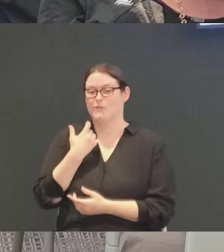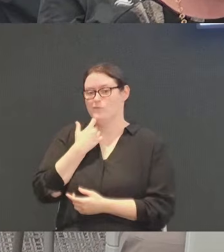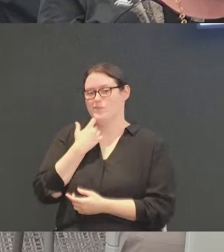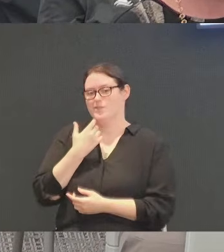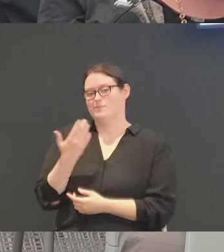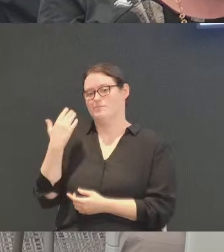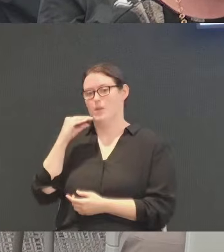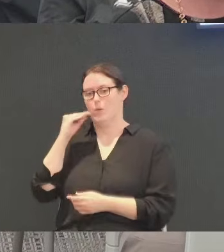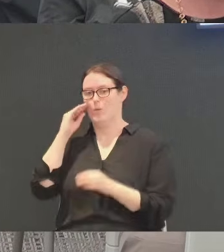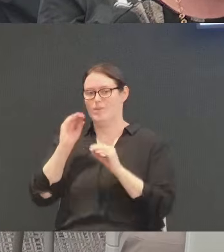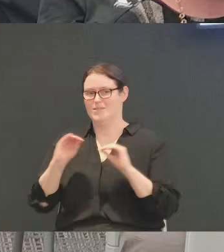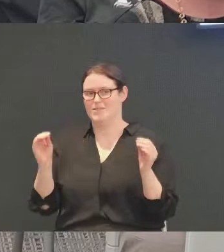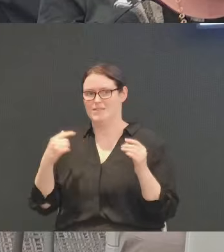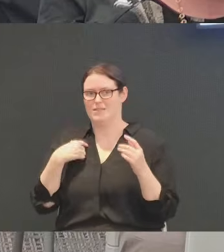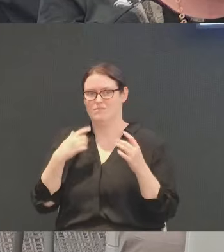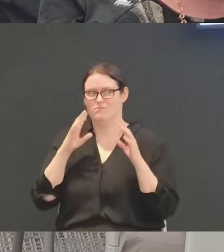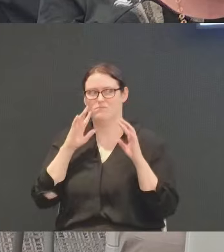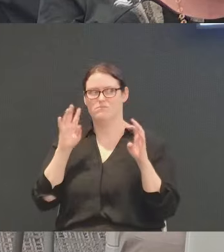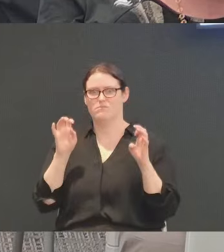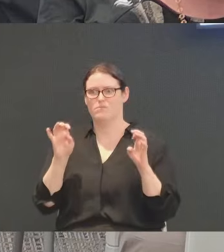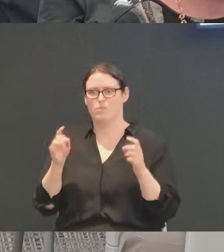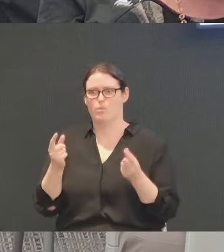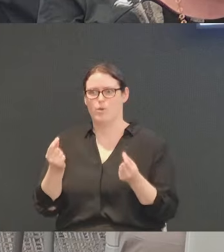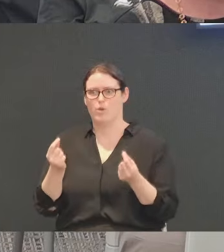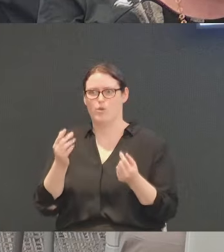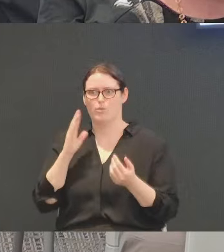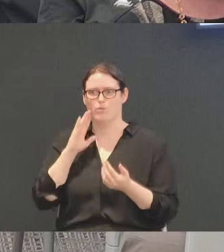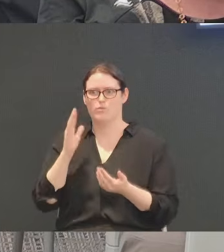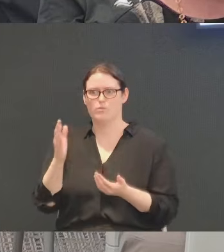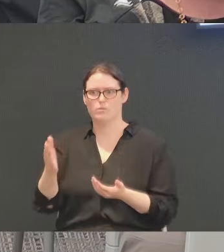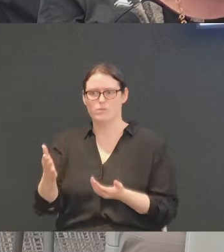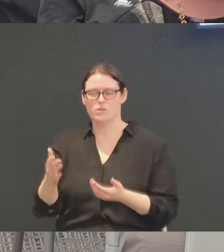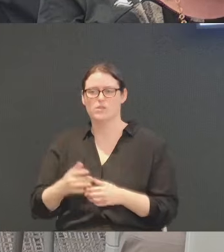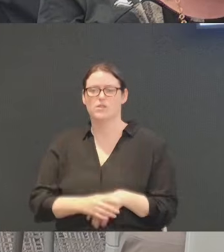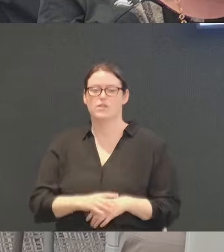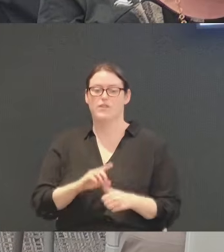had no idea what my future was going to look like. First step was the shelter house and it